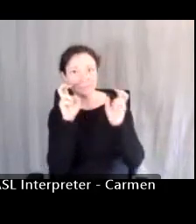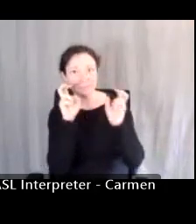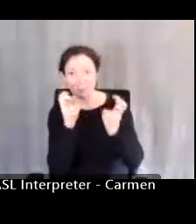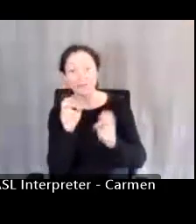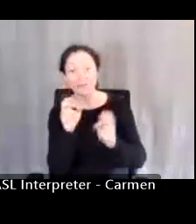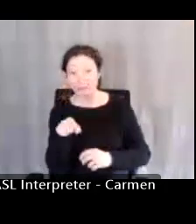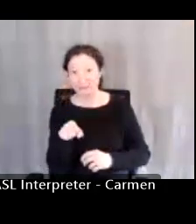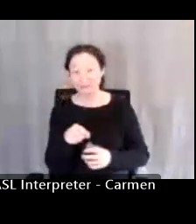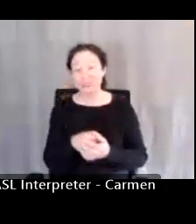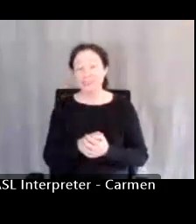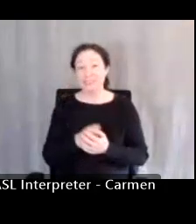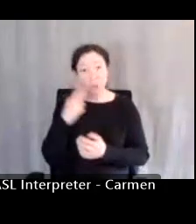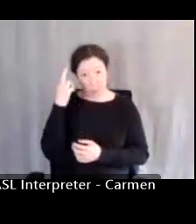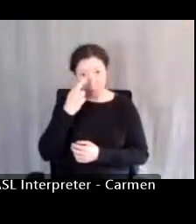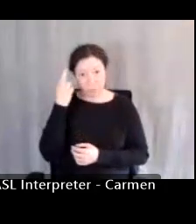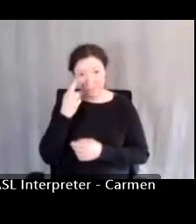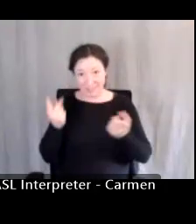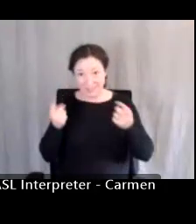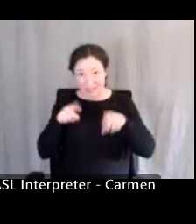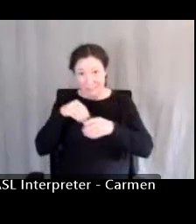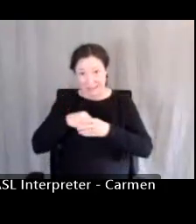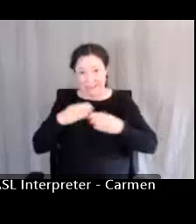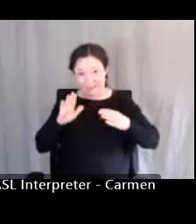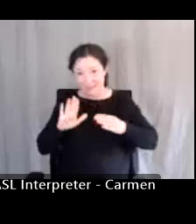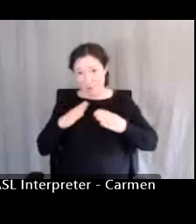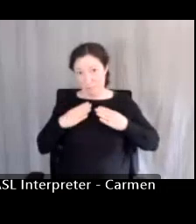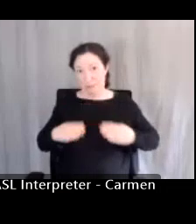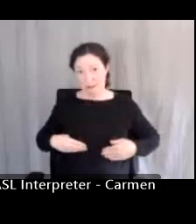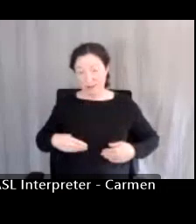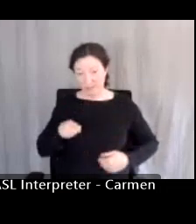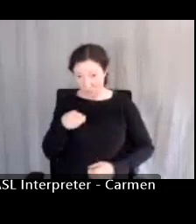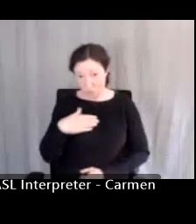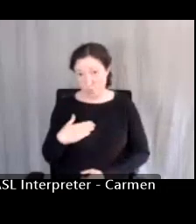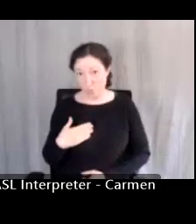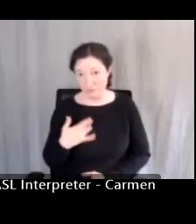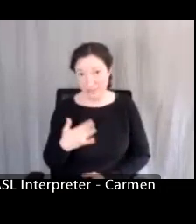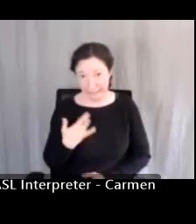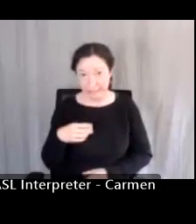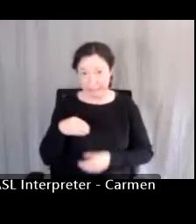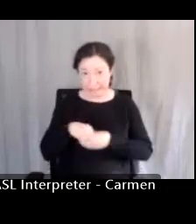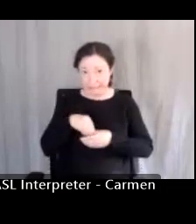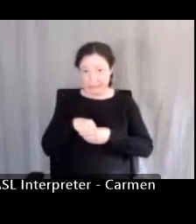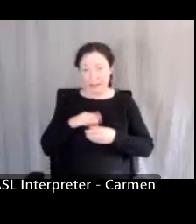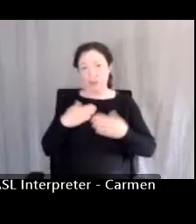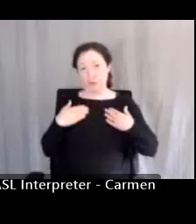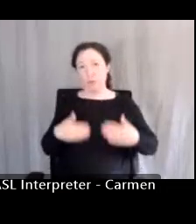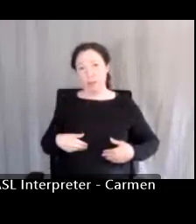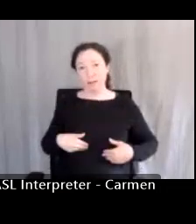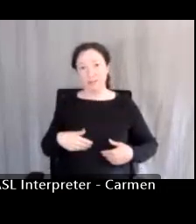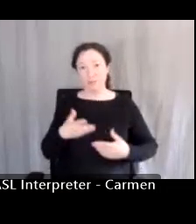There are reasons this is happening and you're feeling it. And I just, I really just wanna validate that the, our innate taste buds